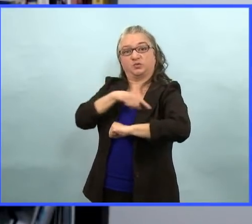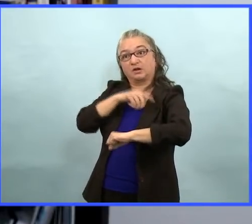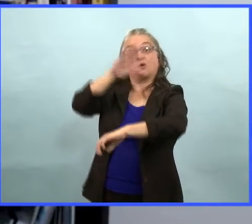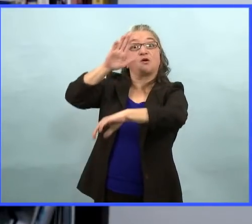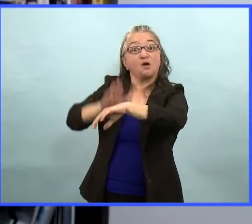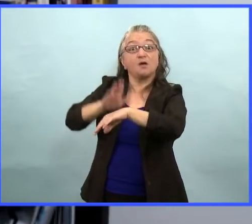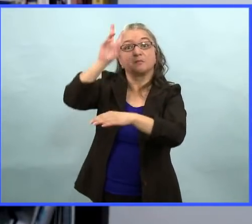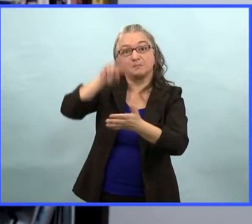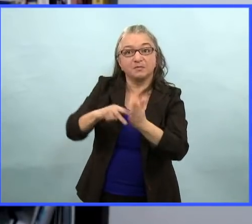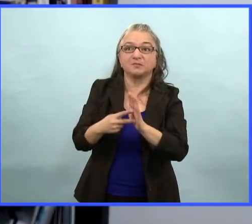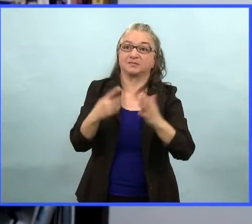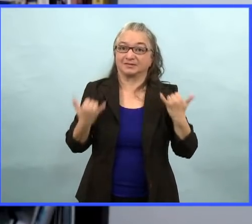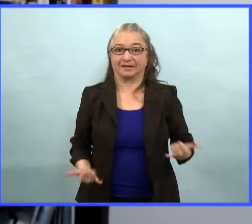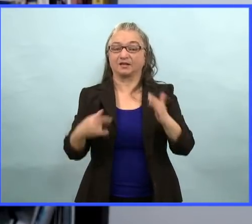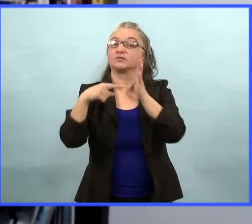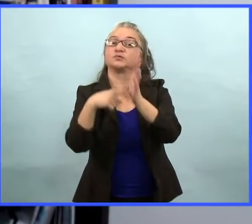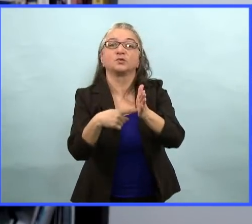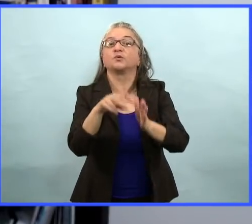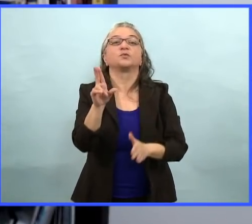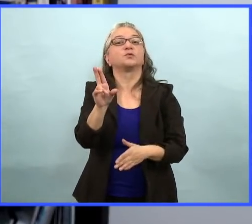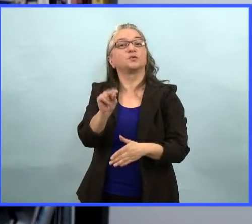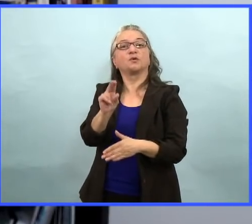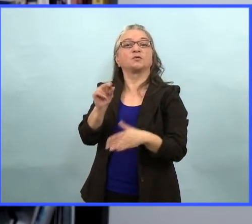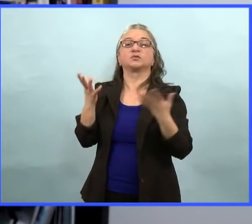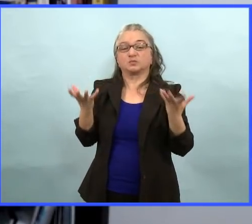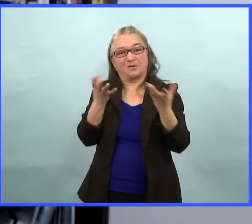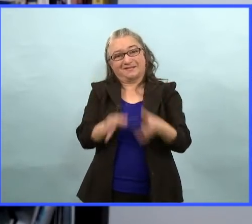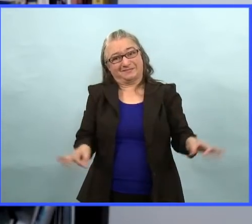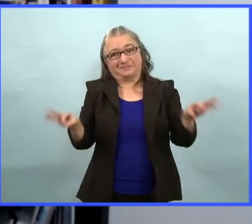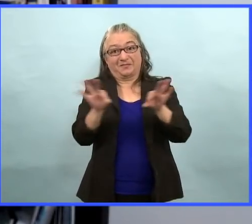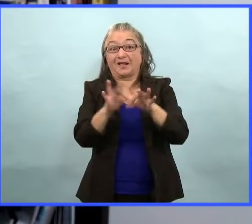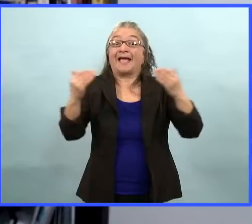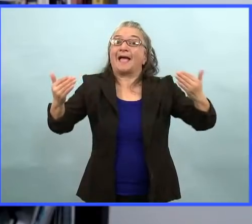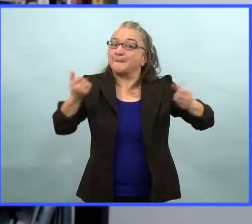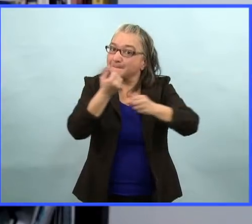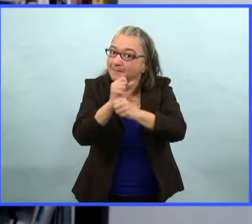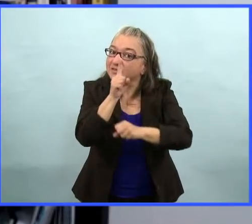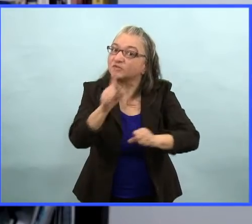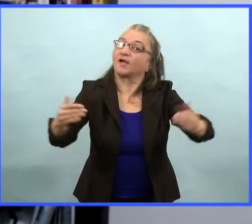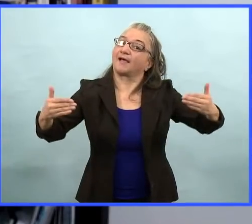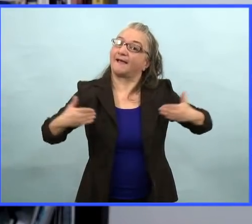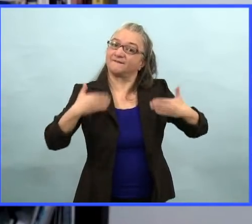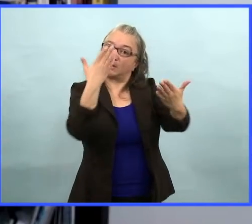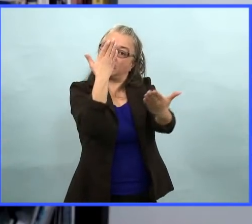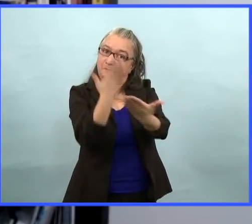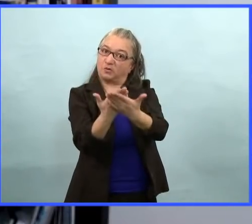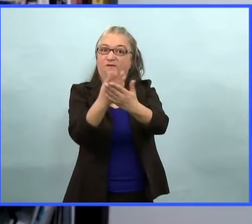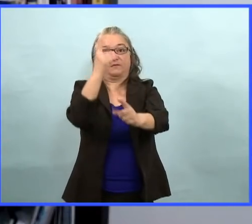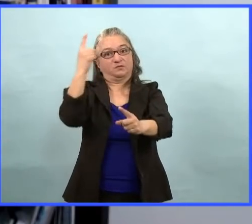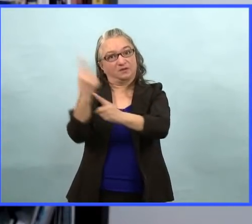have uh an analysis that um is accurate to what's going on in manitoba and and that we have